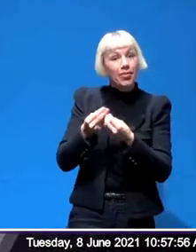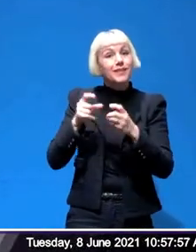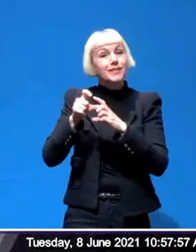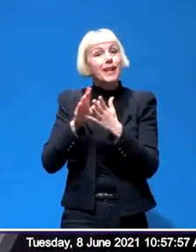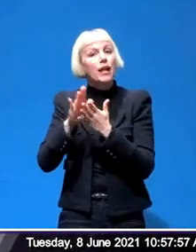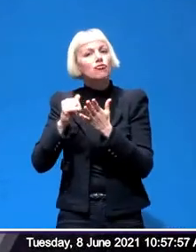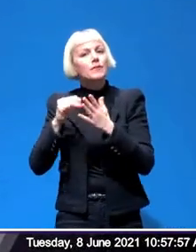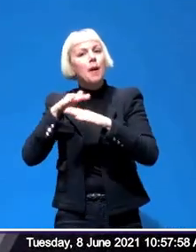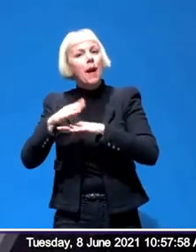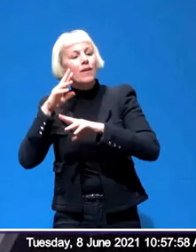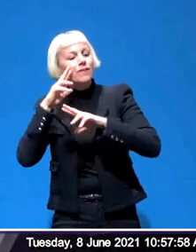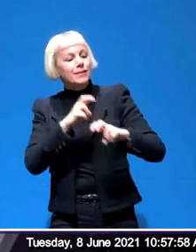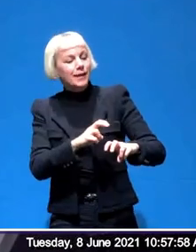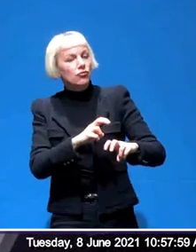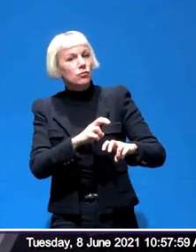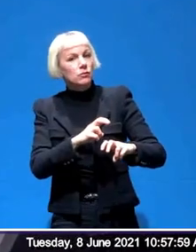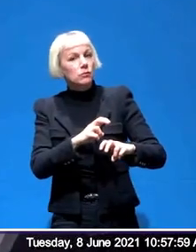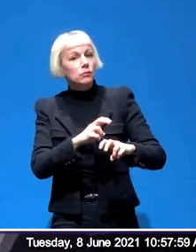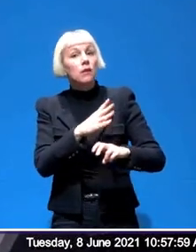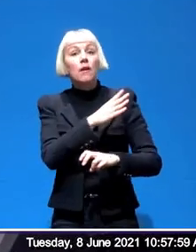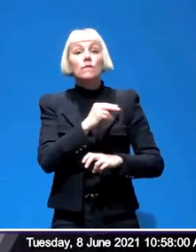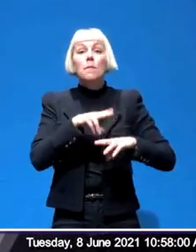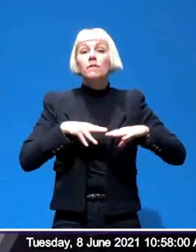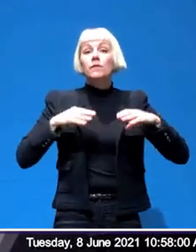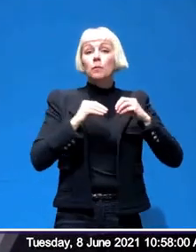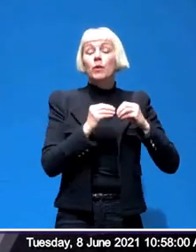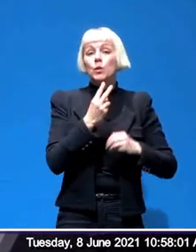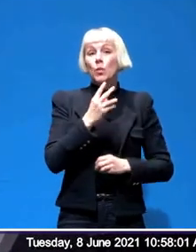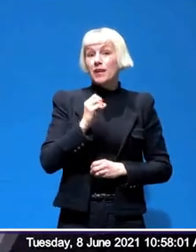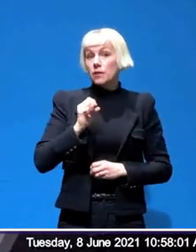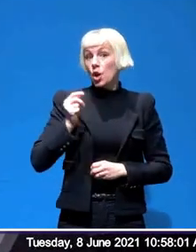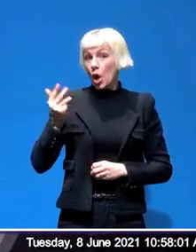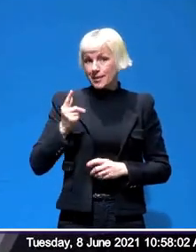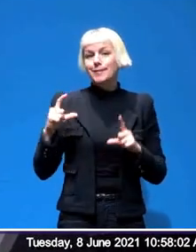Daniel was living with me after February 2019 and IMU never